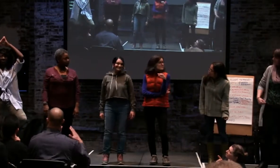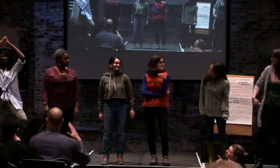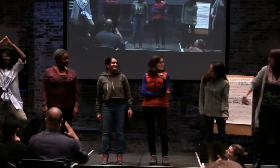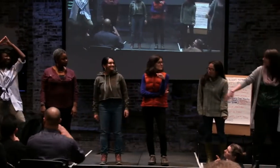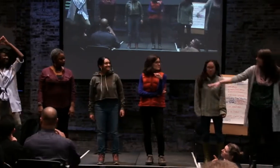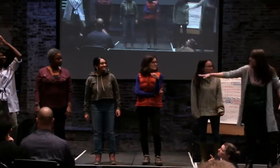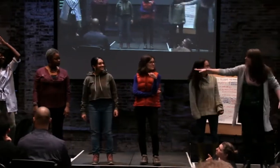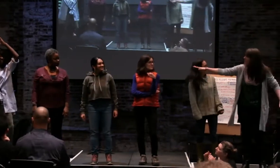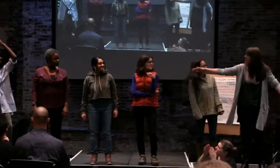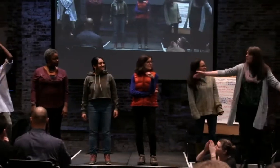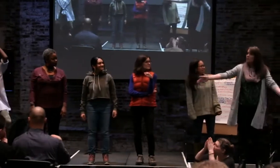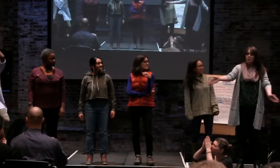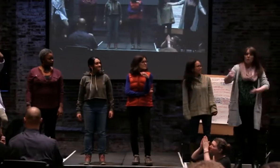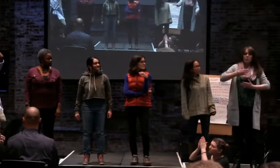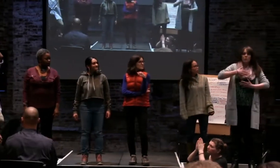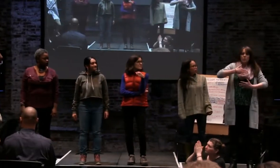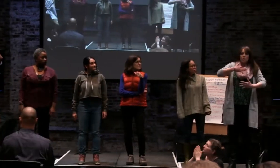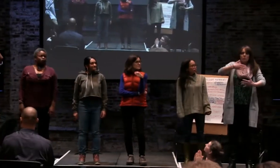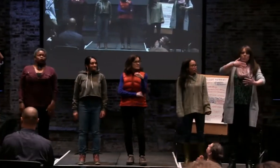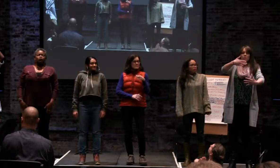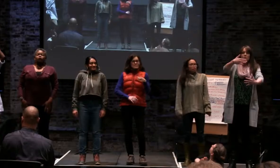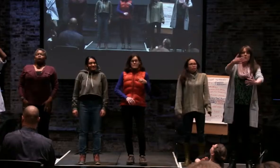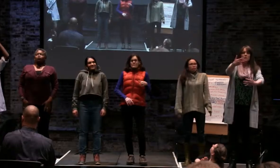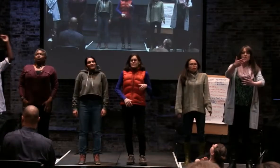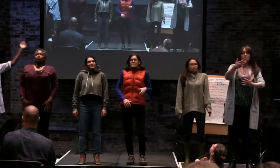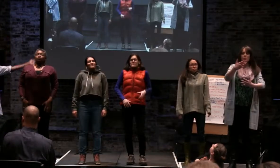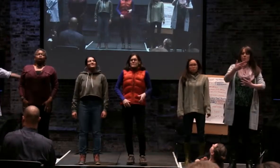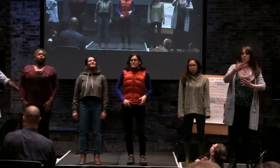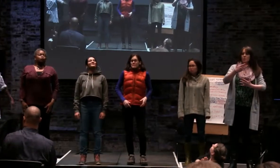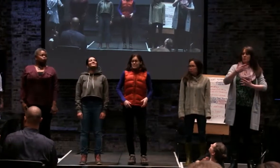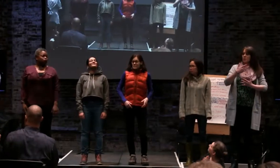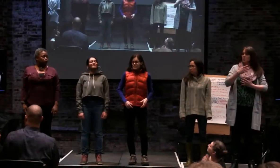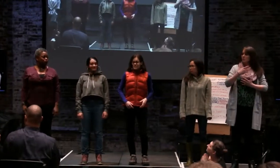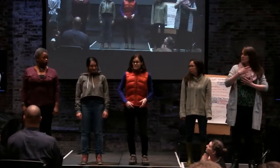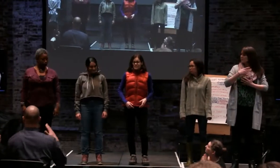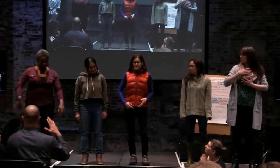We poise ourselves. We model, we dance. We breathe.